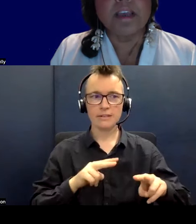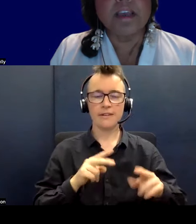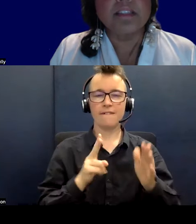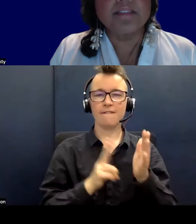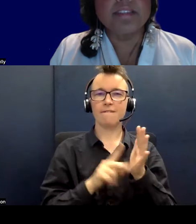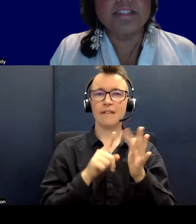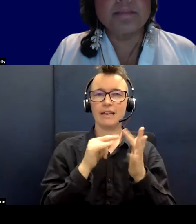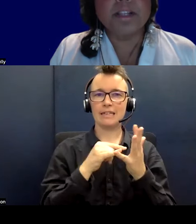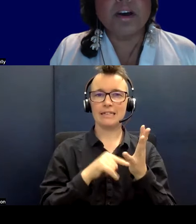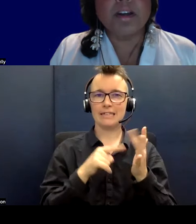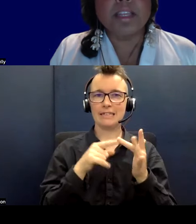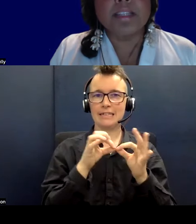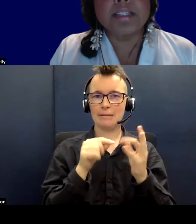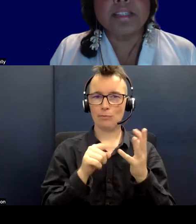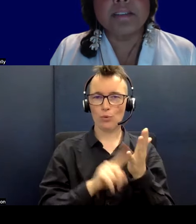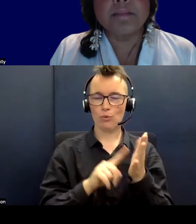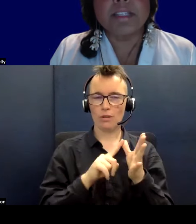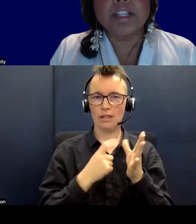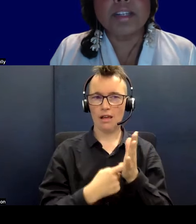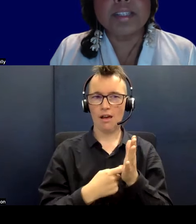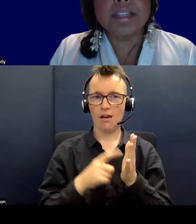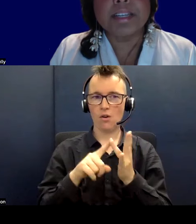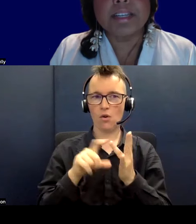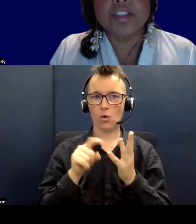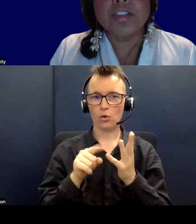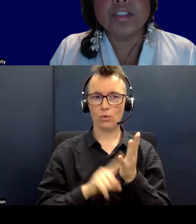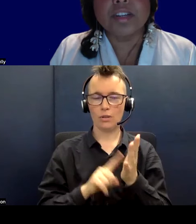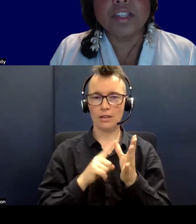So the vestibular ocular system is closely linked to structures